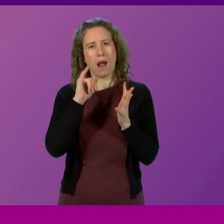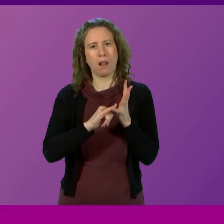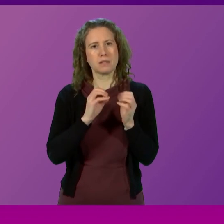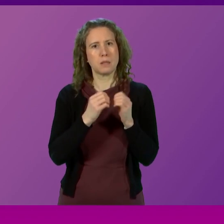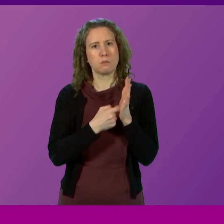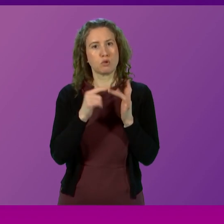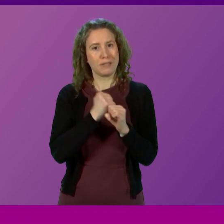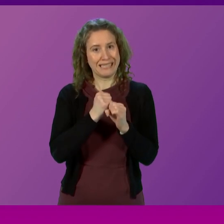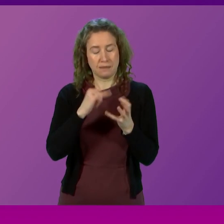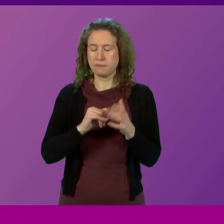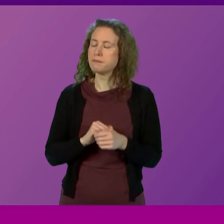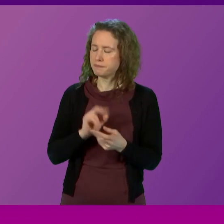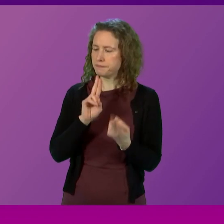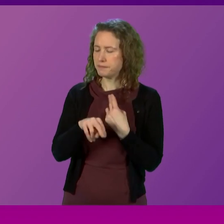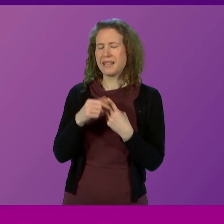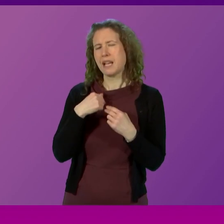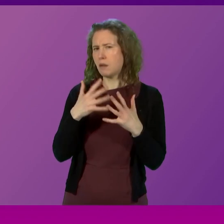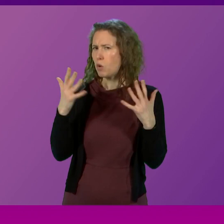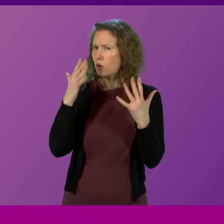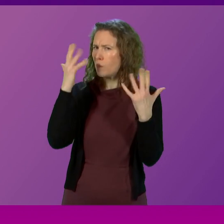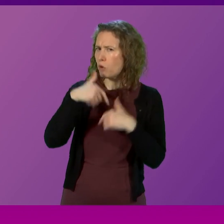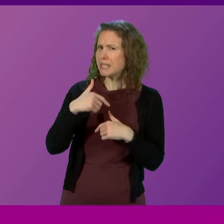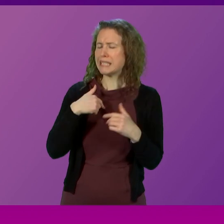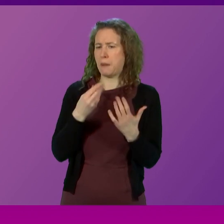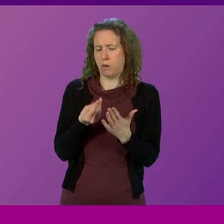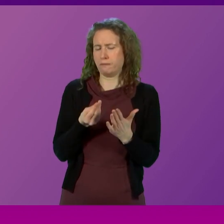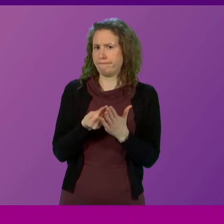There are growing concerns about the financial resilience of hospices across Scotland. The